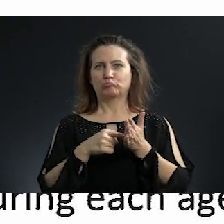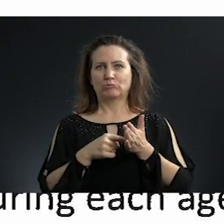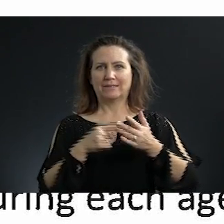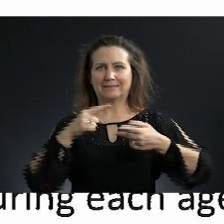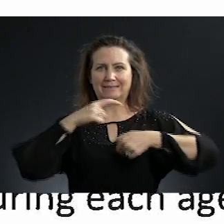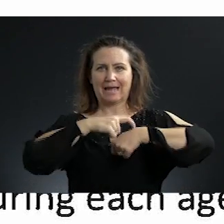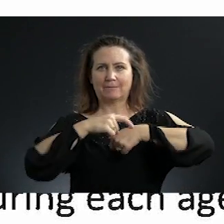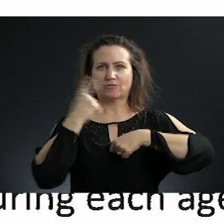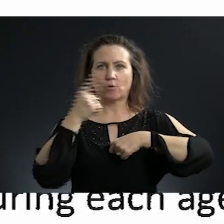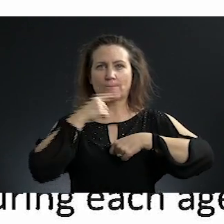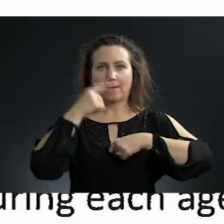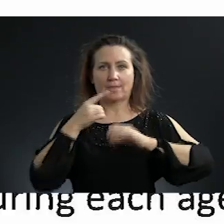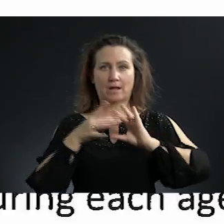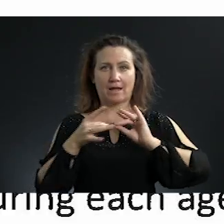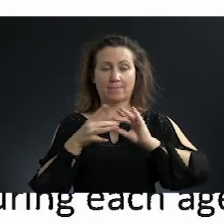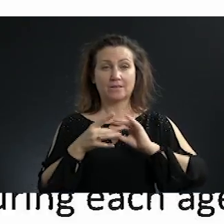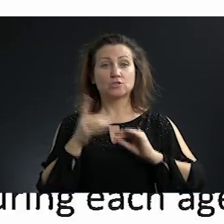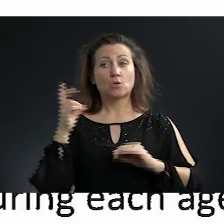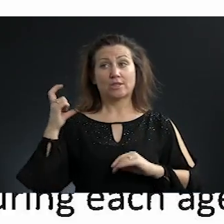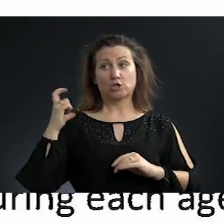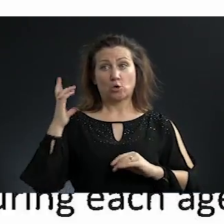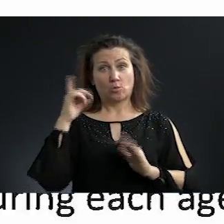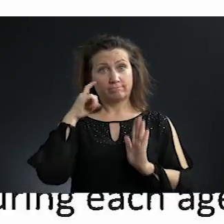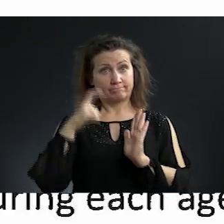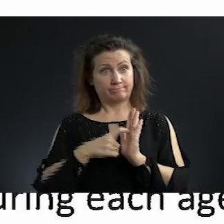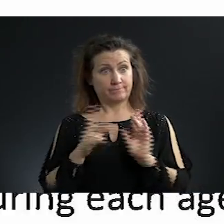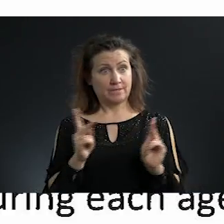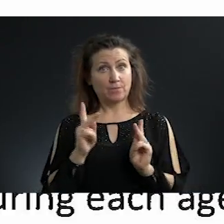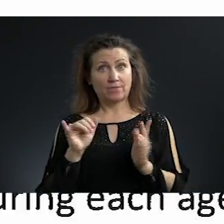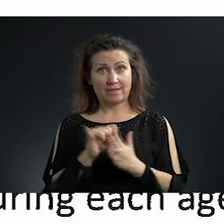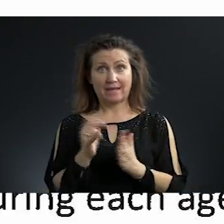those members of the public that have signed in for comment during [a] [chenda] item